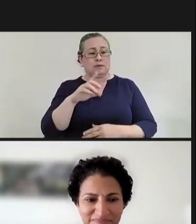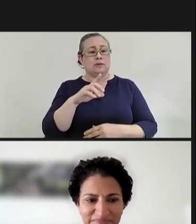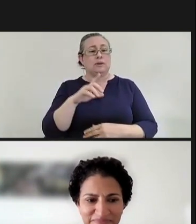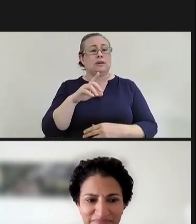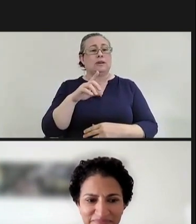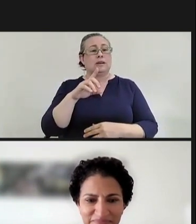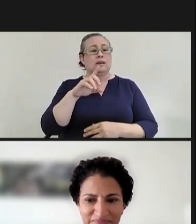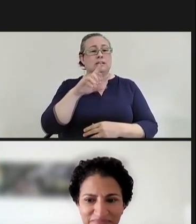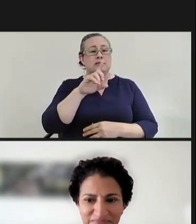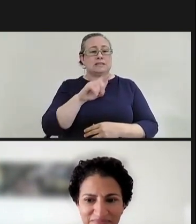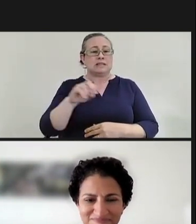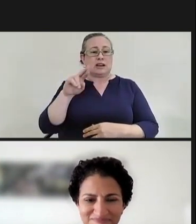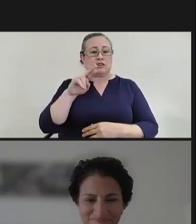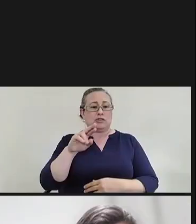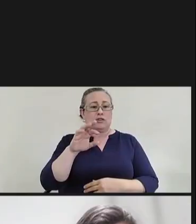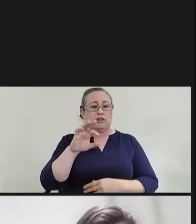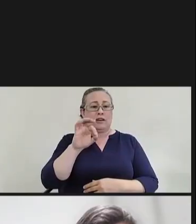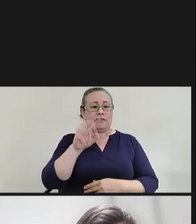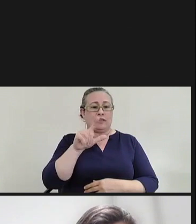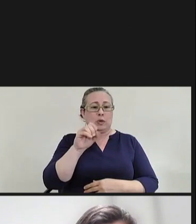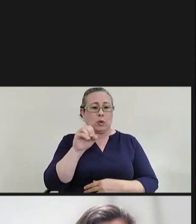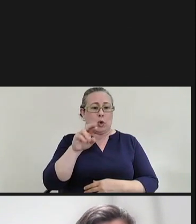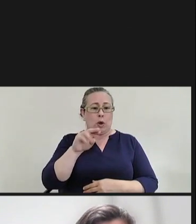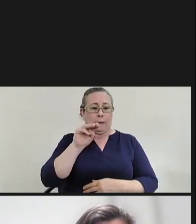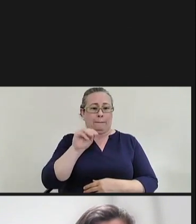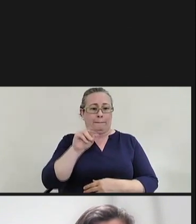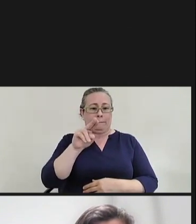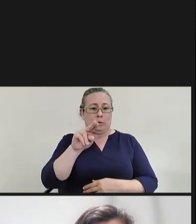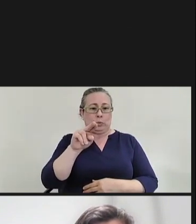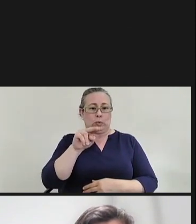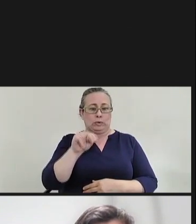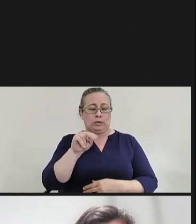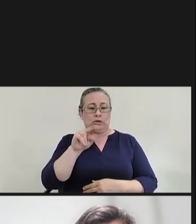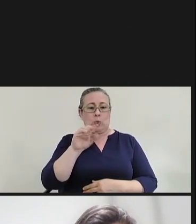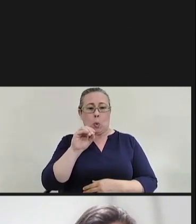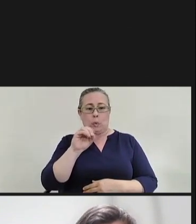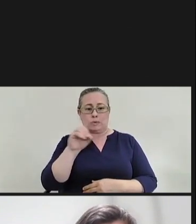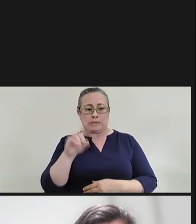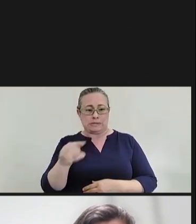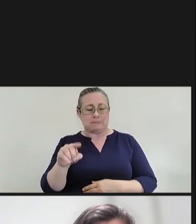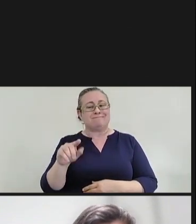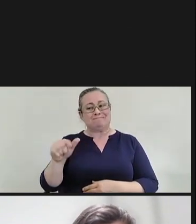Baylor College of Medicine. Doctor Munoz, your slides are up. I see you. You have the floor.